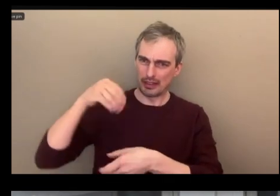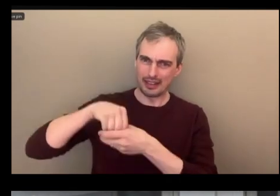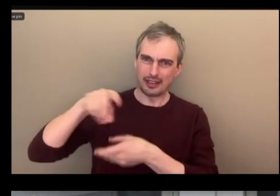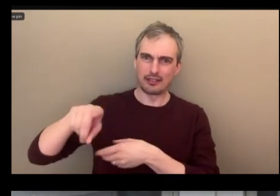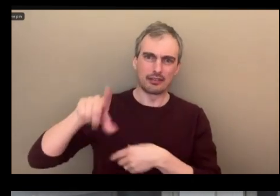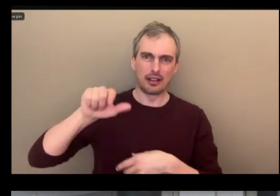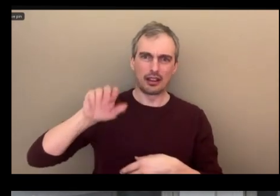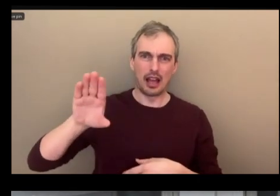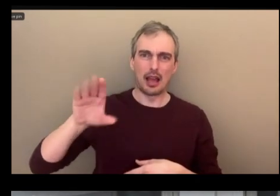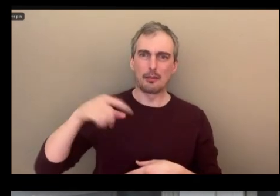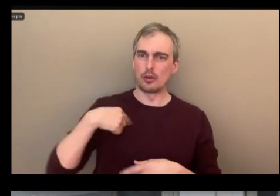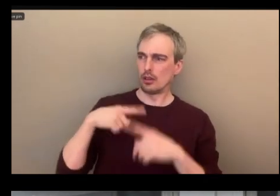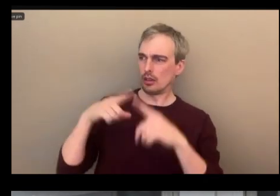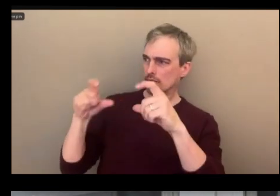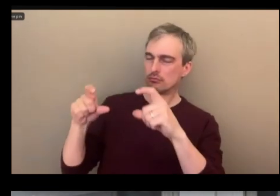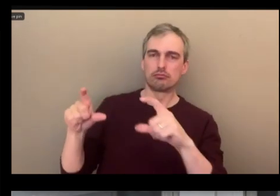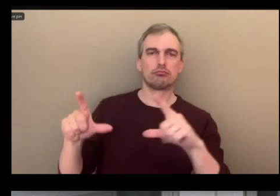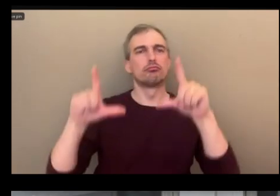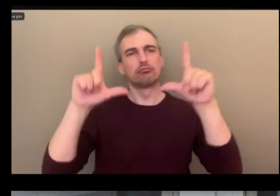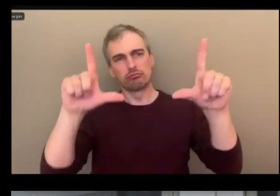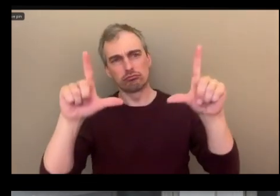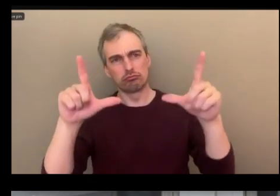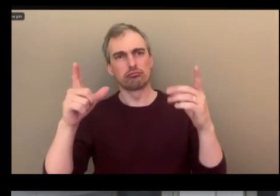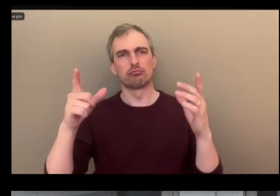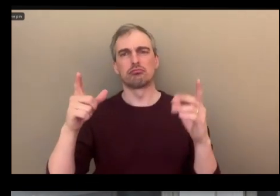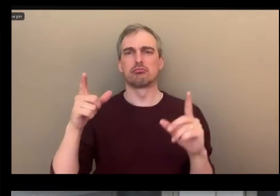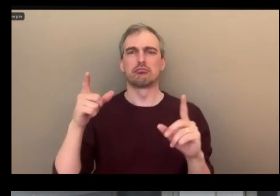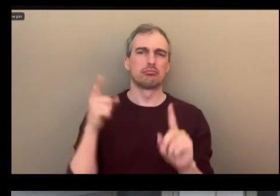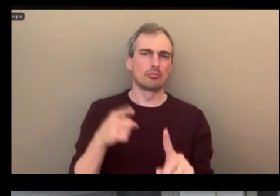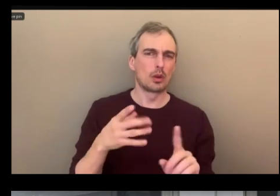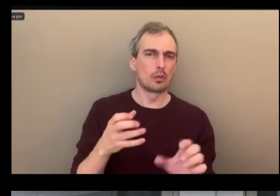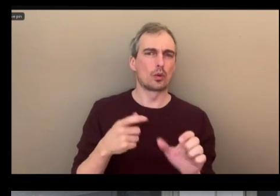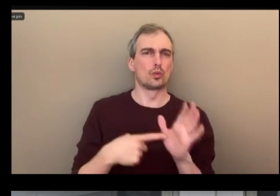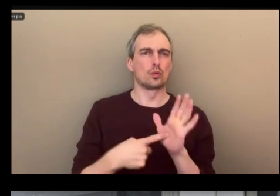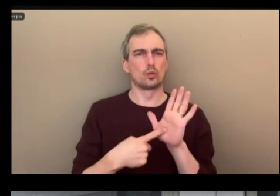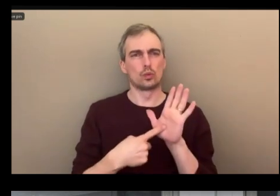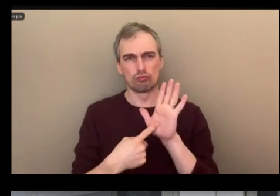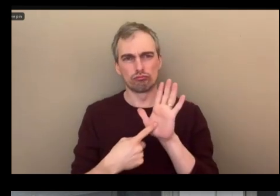We want to really showcase that this isn't for show. This is a working lab.